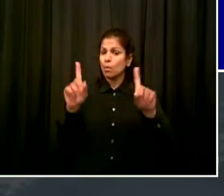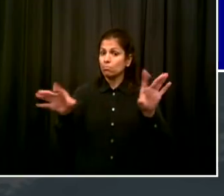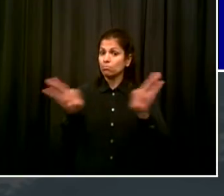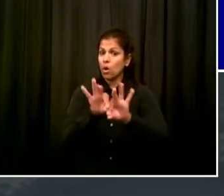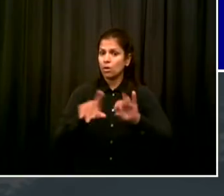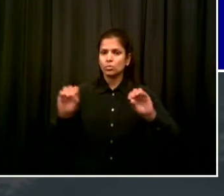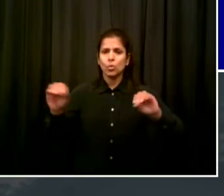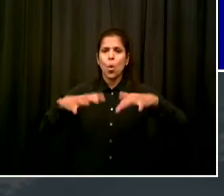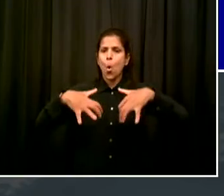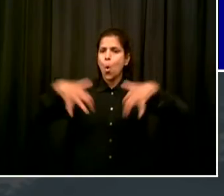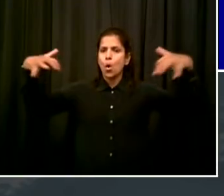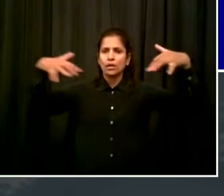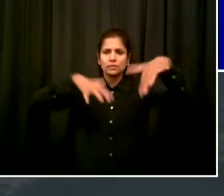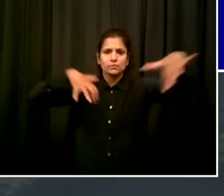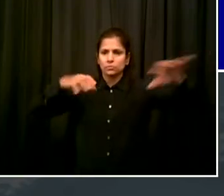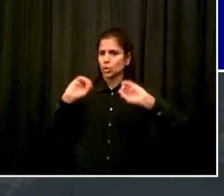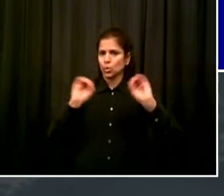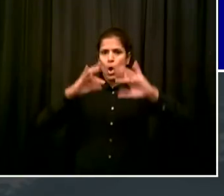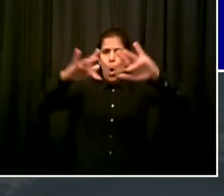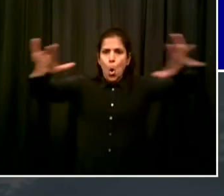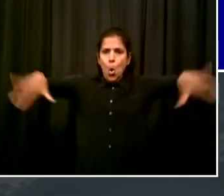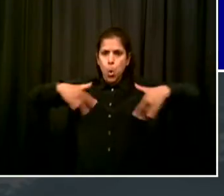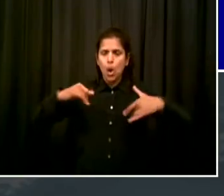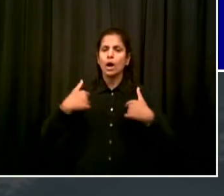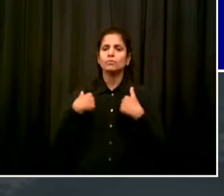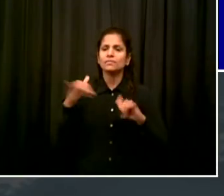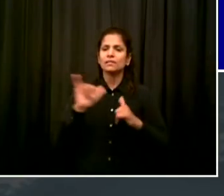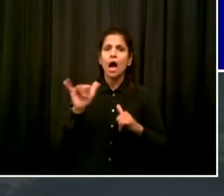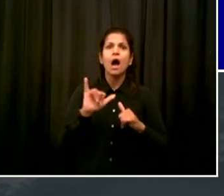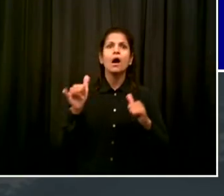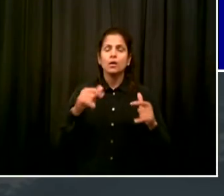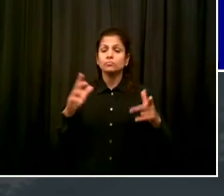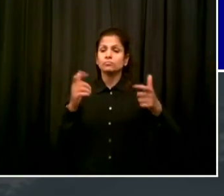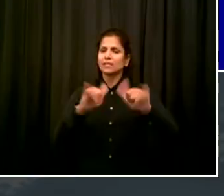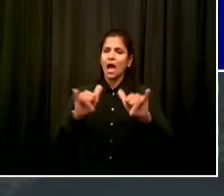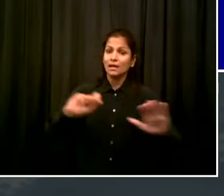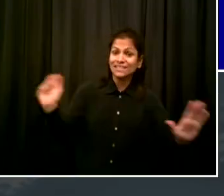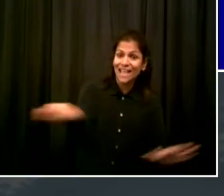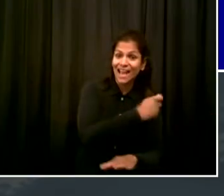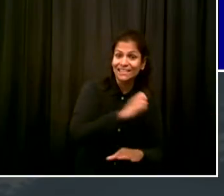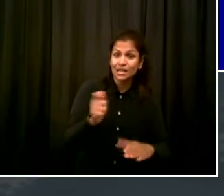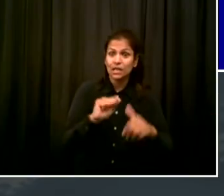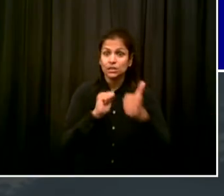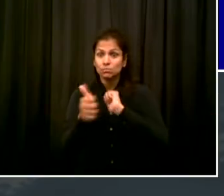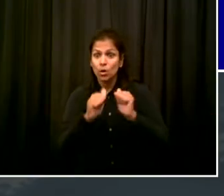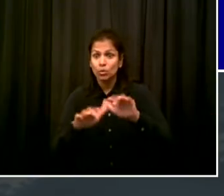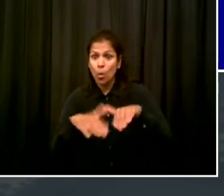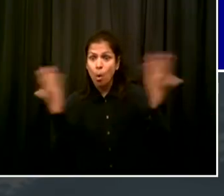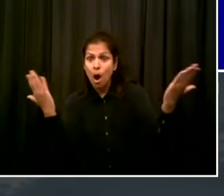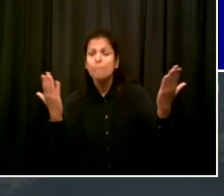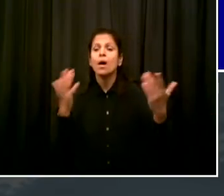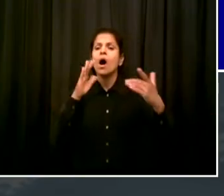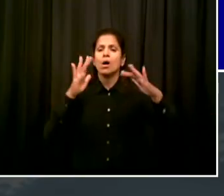IS COMING . COMING BACK . BUT WITHOUT AUDIENCE . THAT